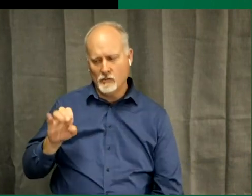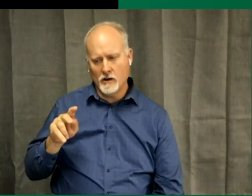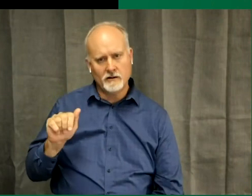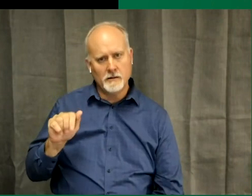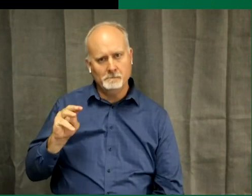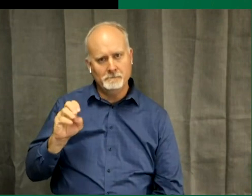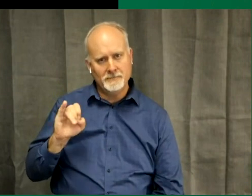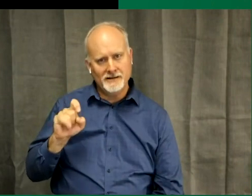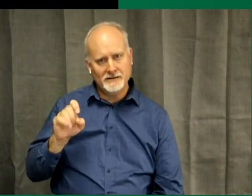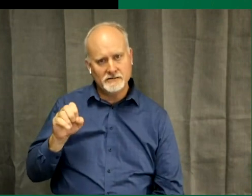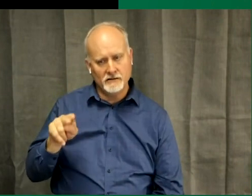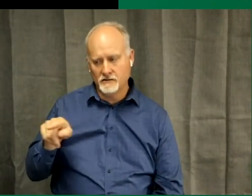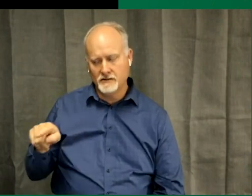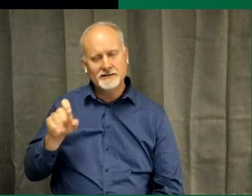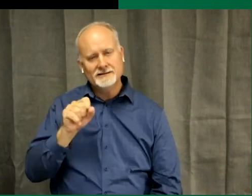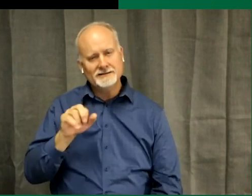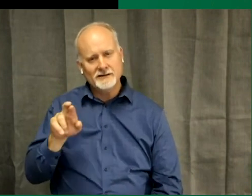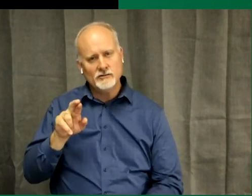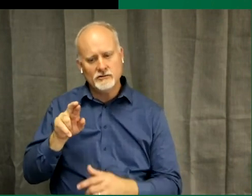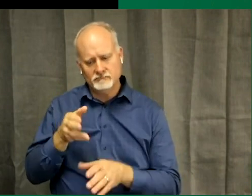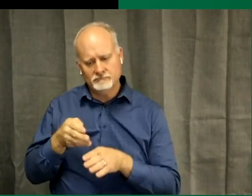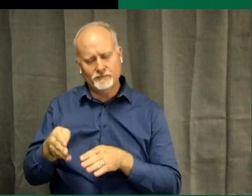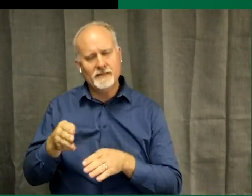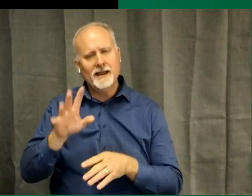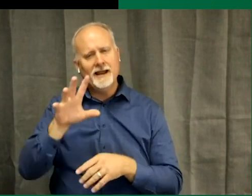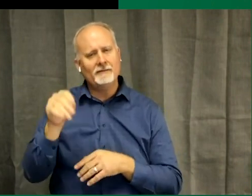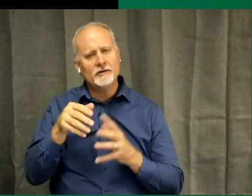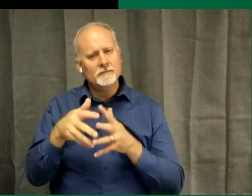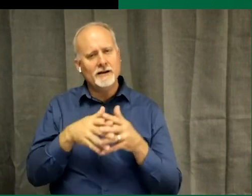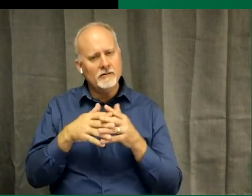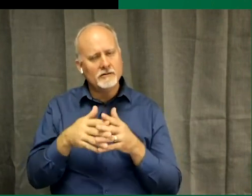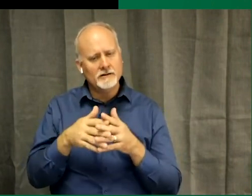veronica is a senior majoring in african american studies in psychology with a certificate in mental